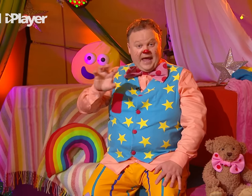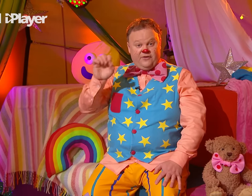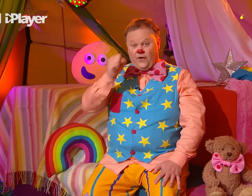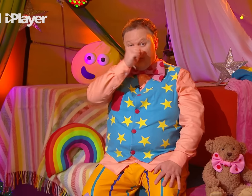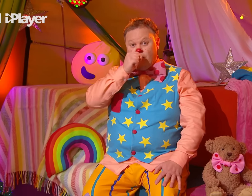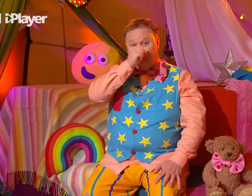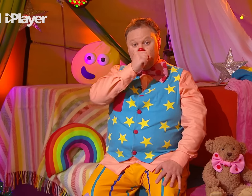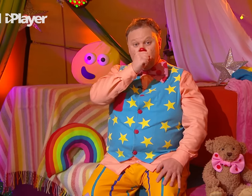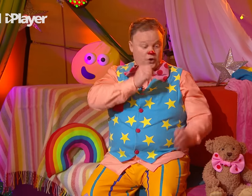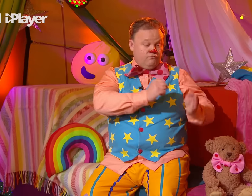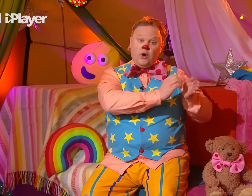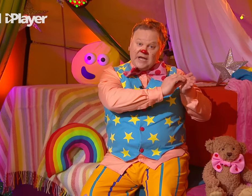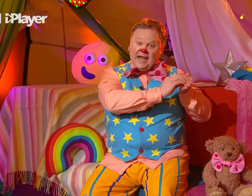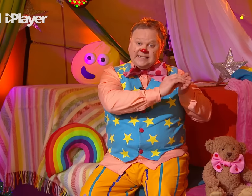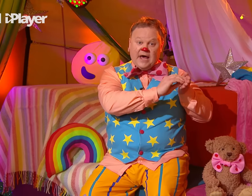hedgehog wrote a letter